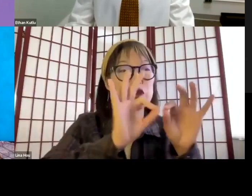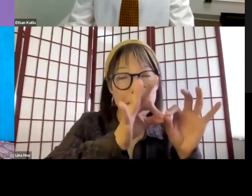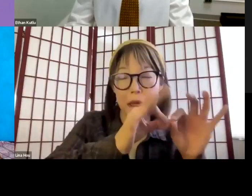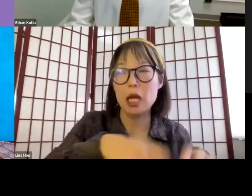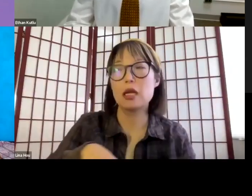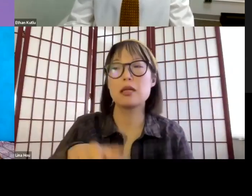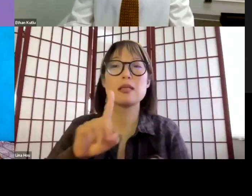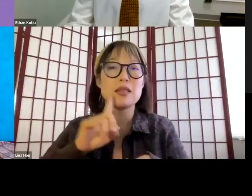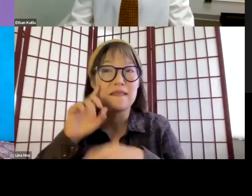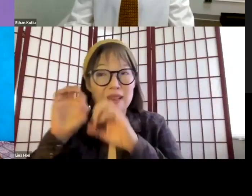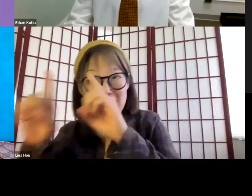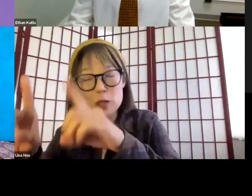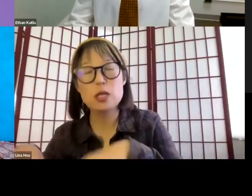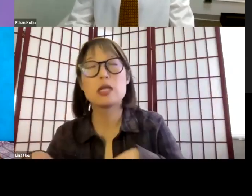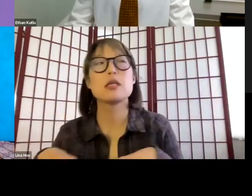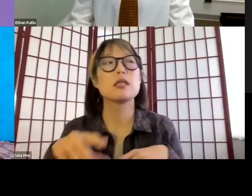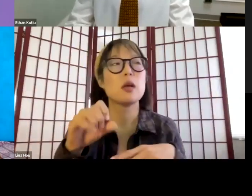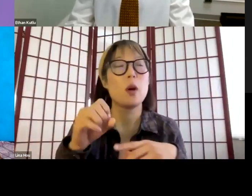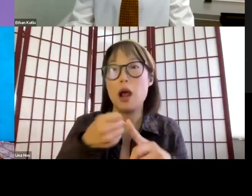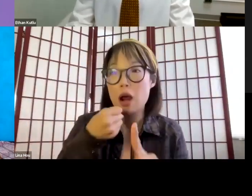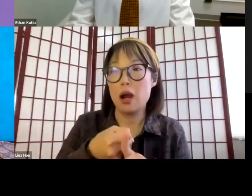ASL teachers, interpreters, deaf education,